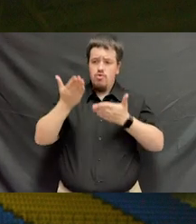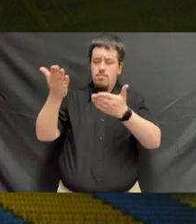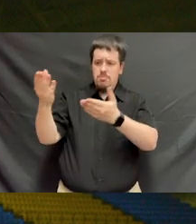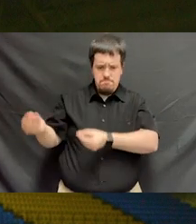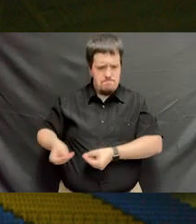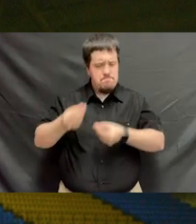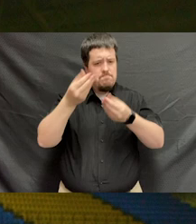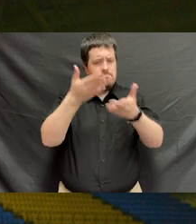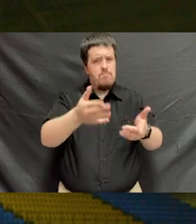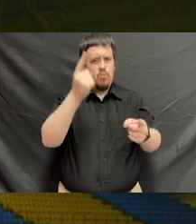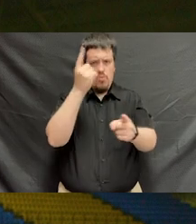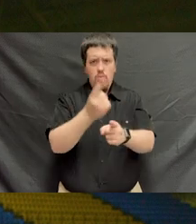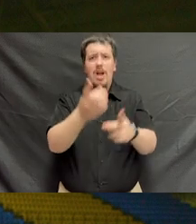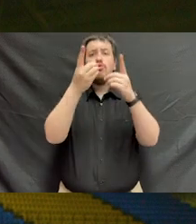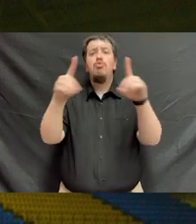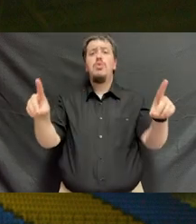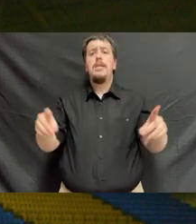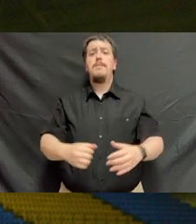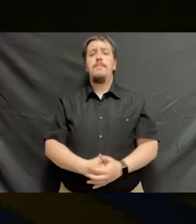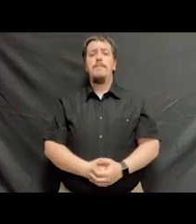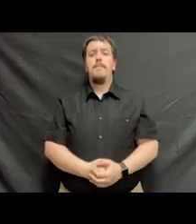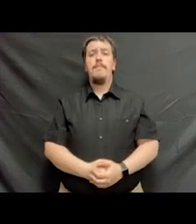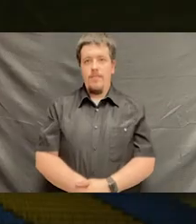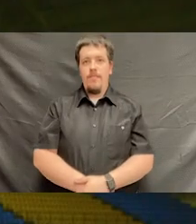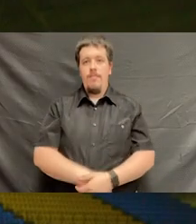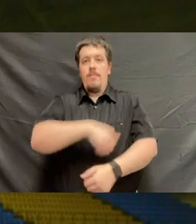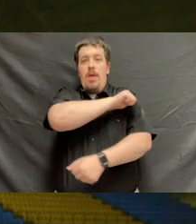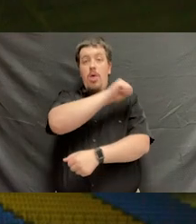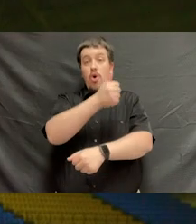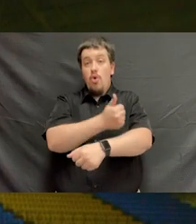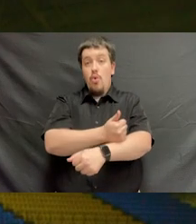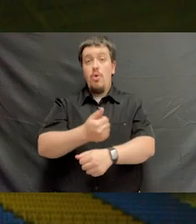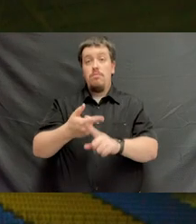I recommend you confer the appropriate degree. By the authority vested in me